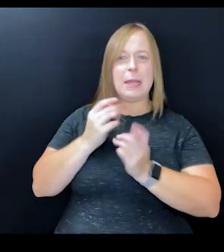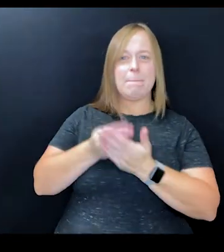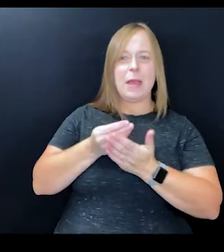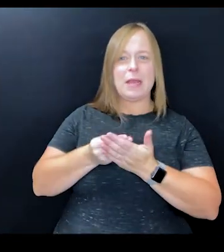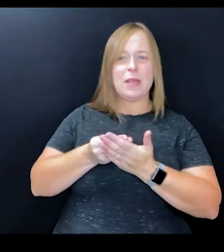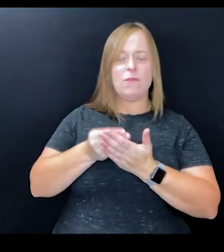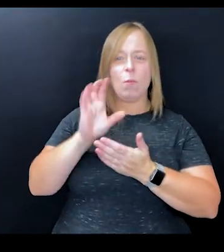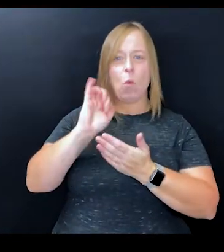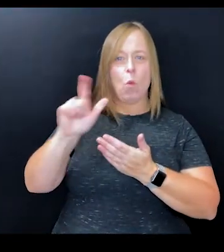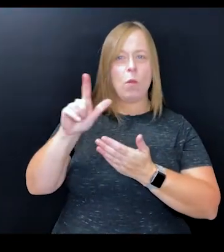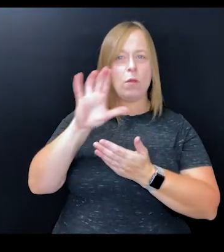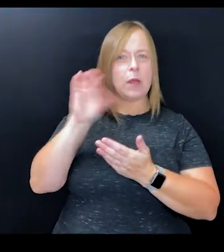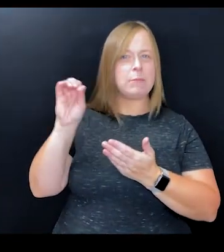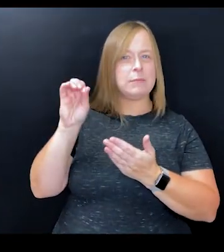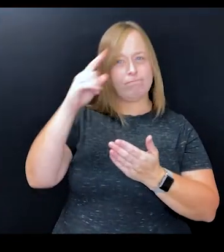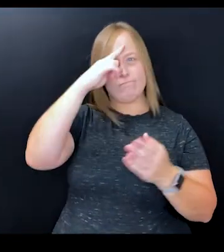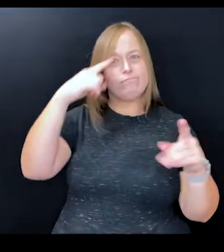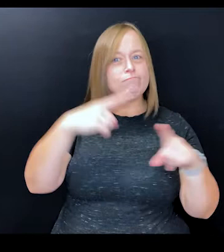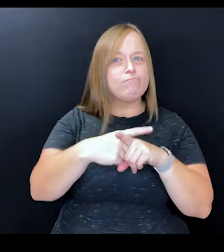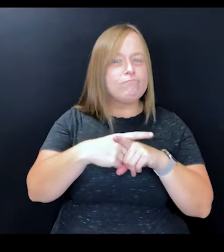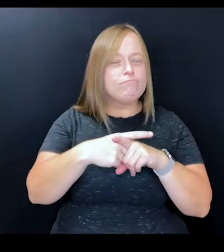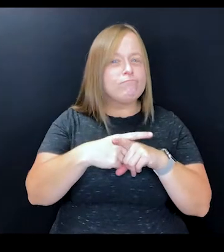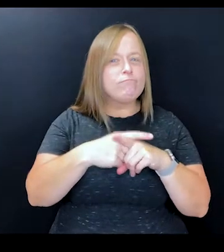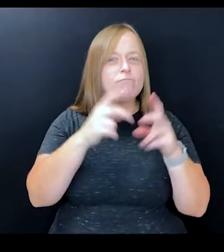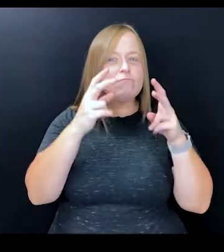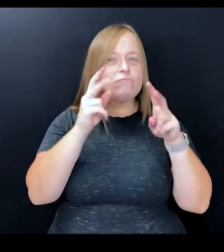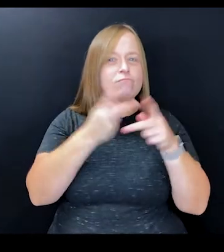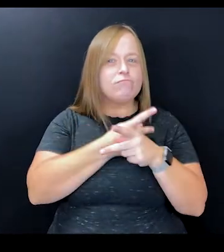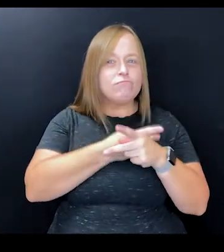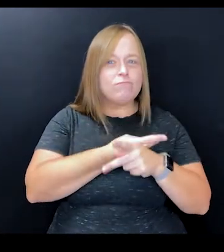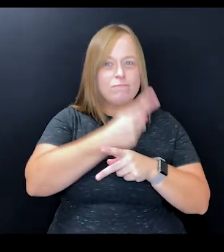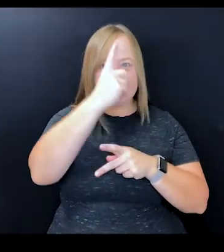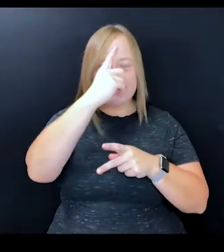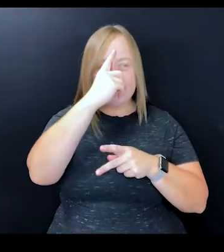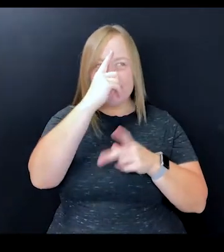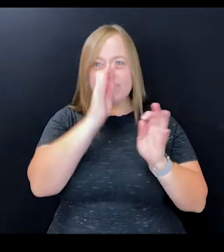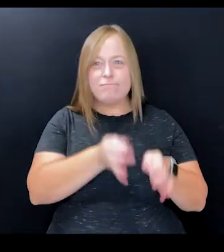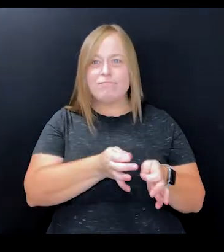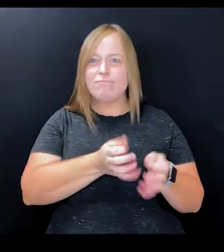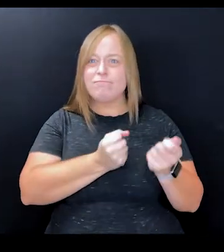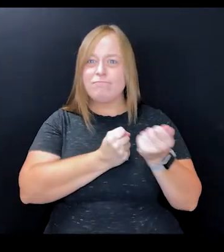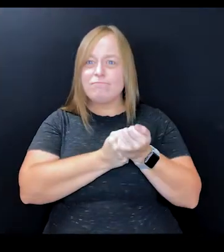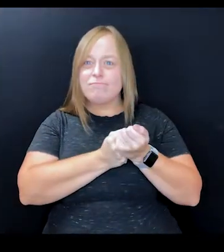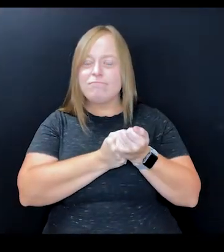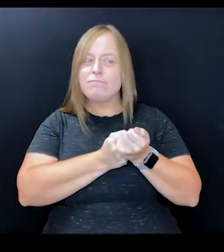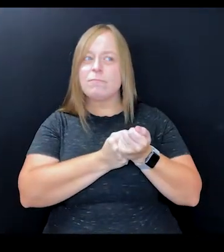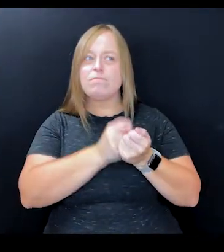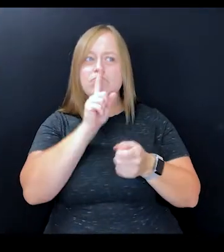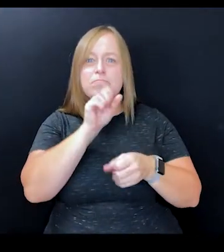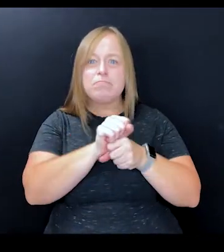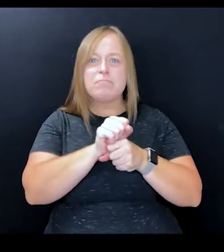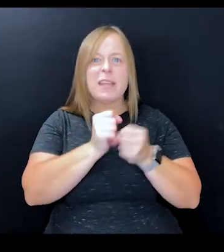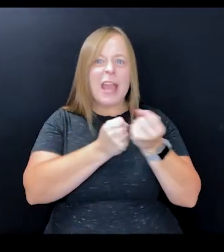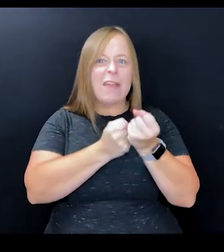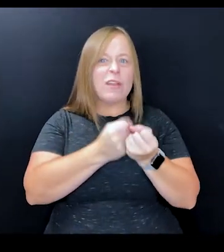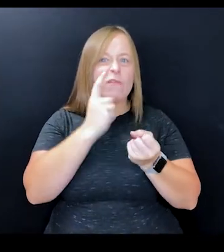from a large oil company, then you can use your critical thinking skills to decide if you think this candidate would truly advocate